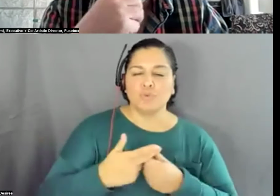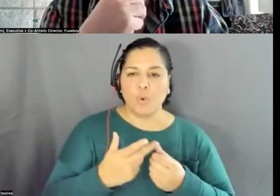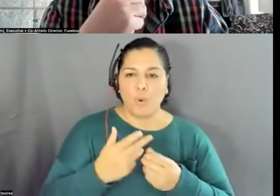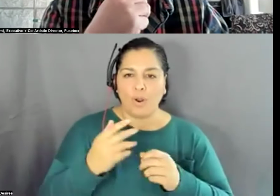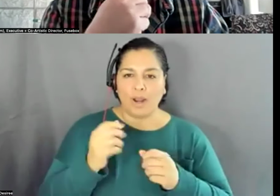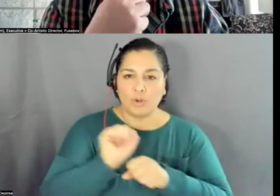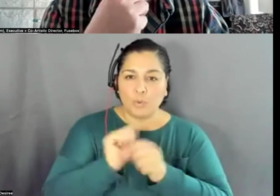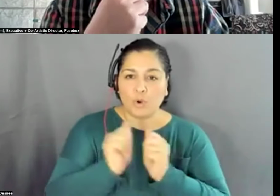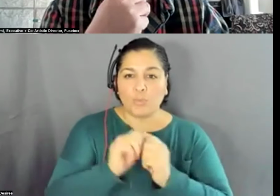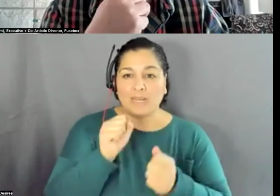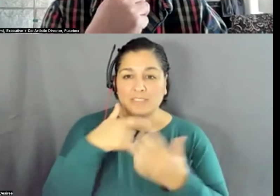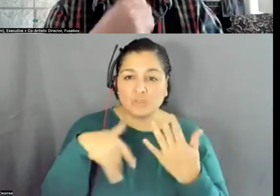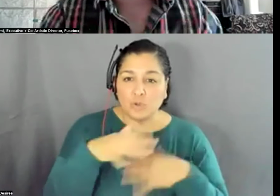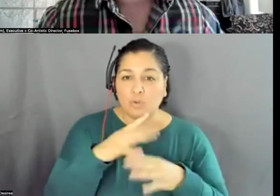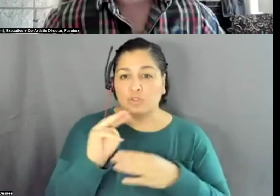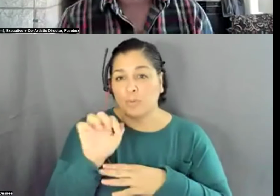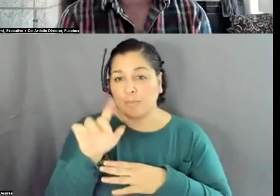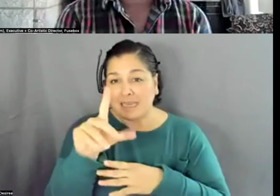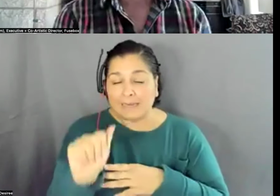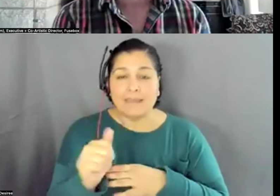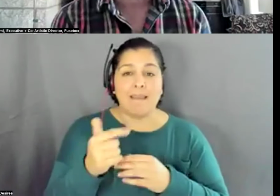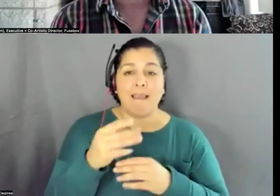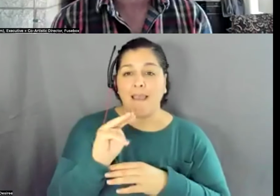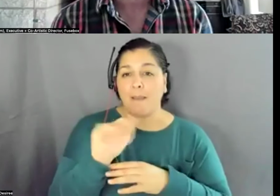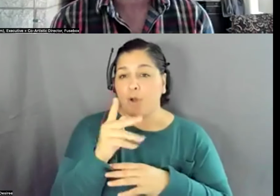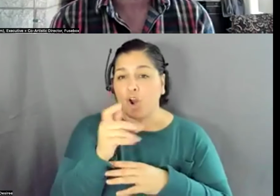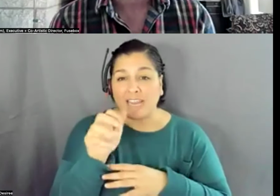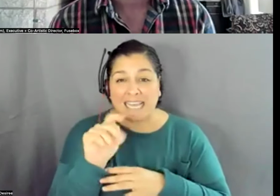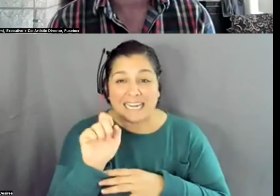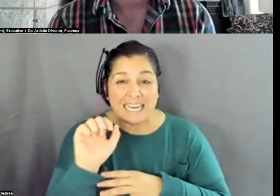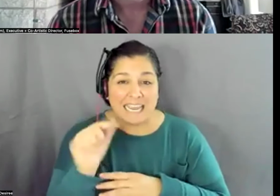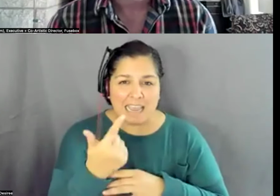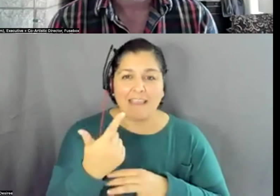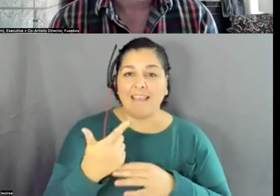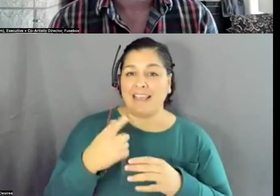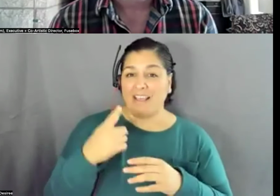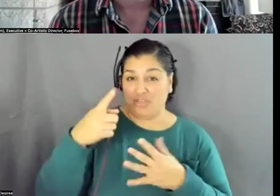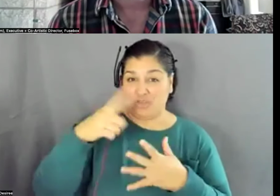those aspects of, our work with honeypot performance and like, that lends